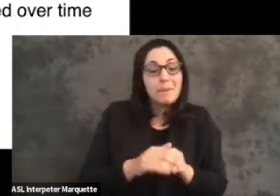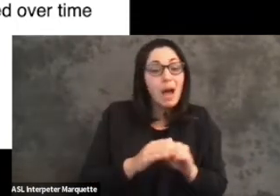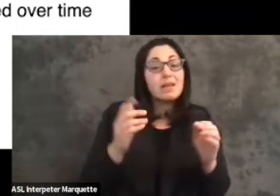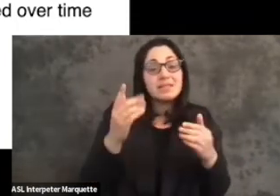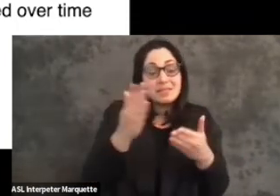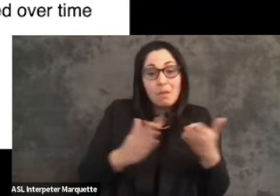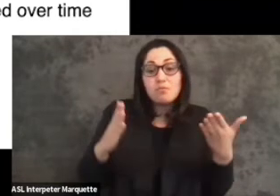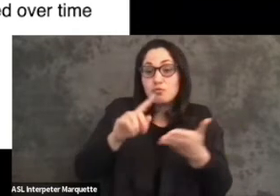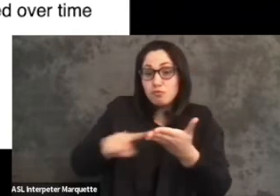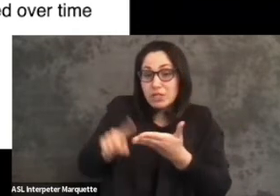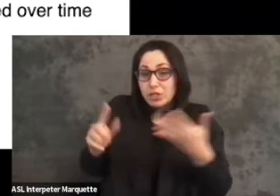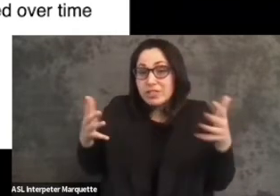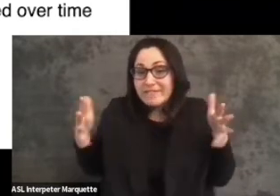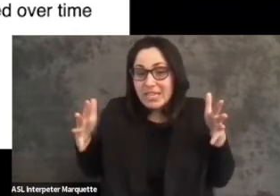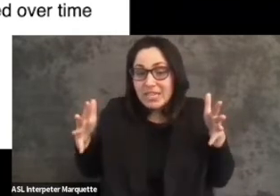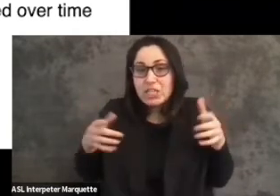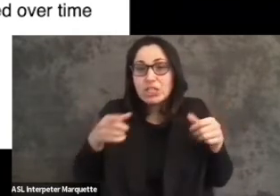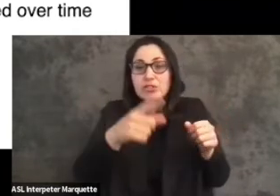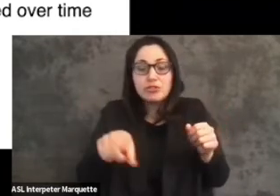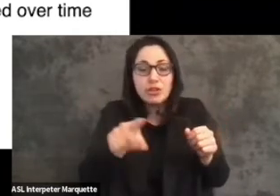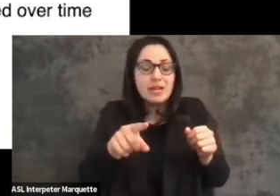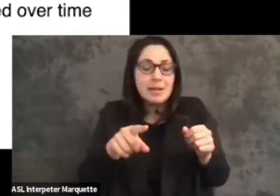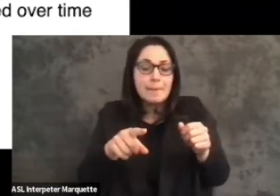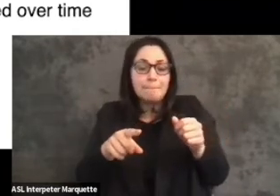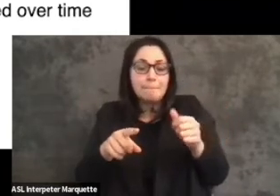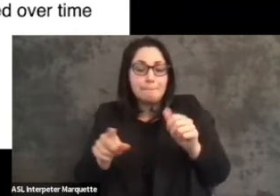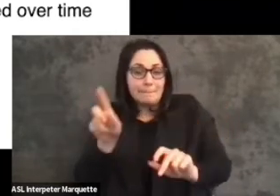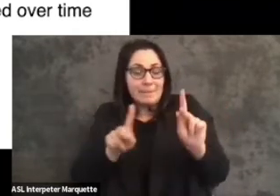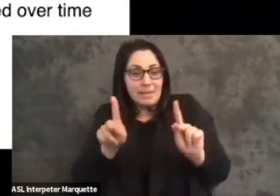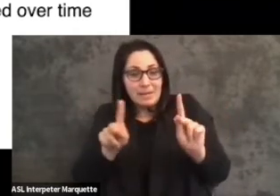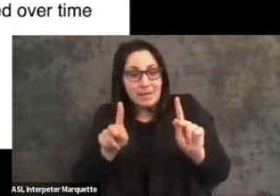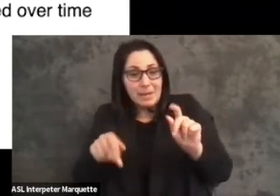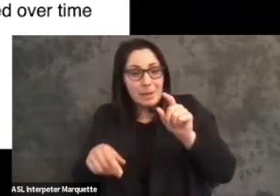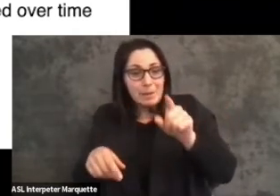who are living with HIV? And there's pretty limited data on this so far. But there are